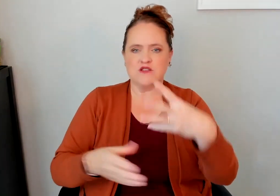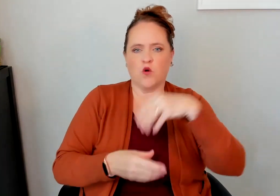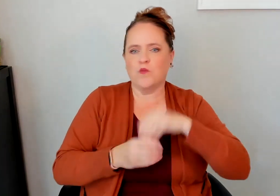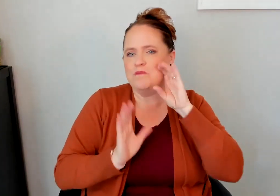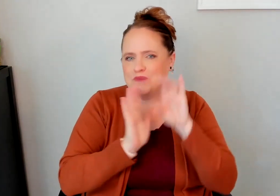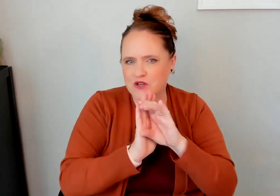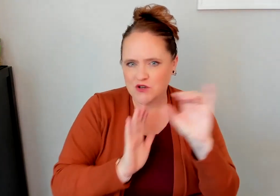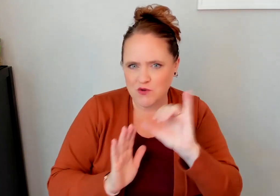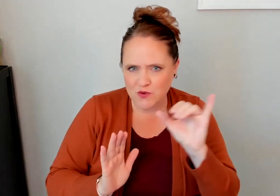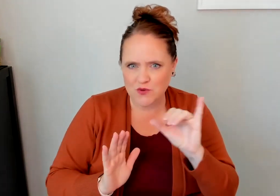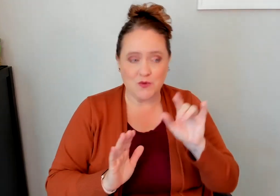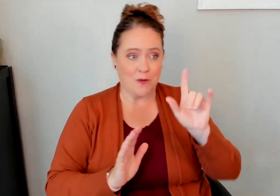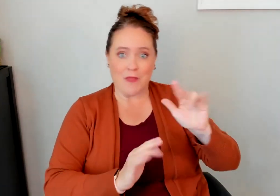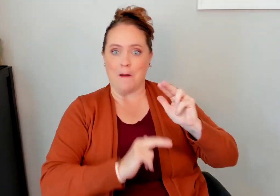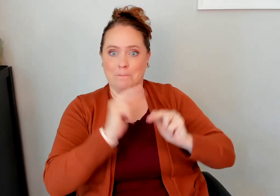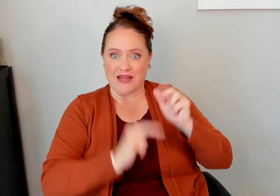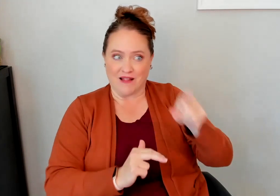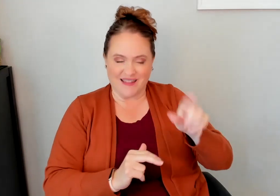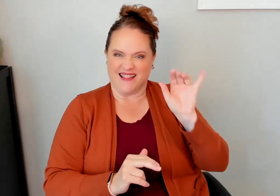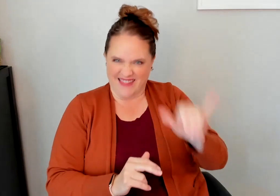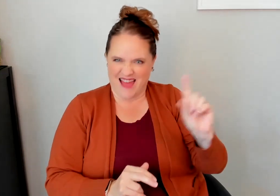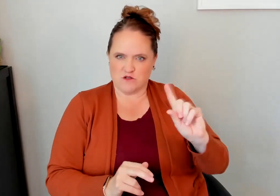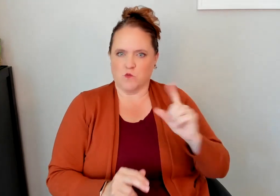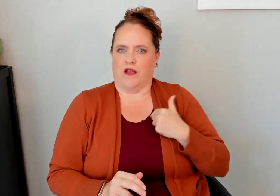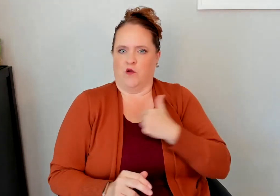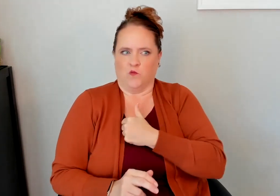they included pictures. it's like they had a picture of the building where we would meet them